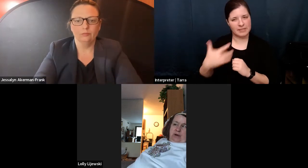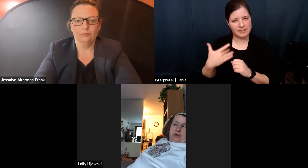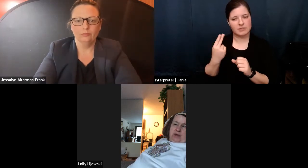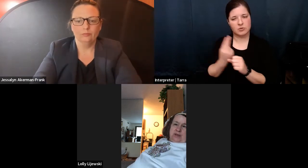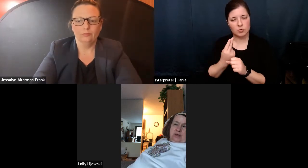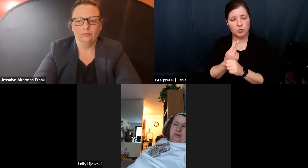In terms of the community, being in the community and challenges, I'd say transportation is number one, getting